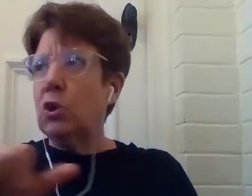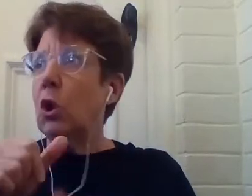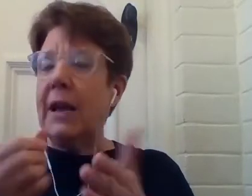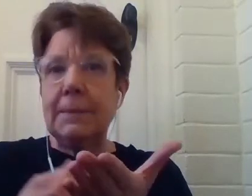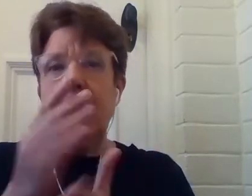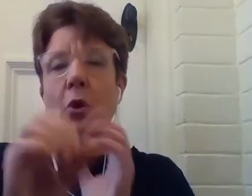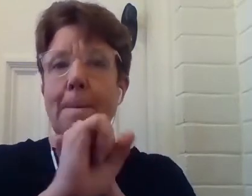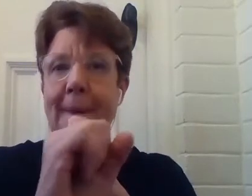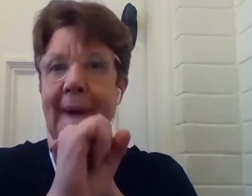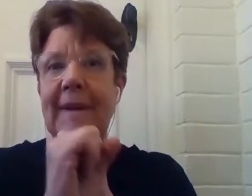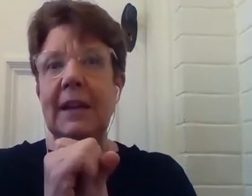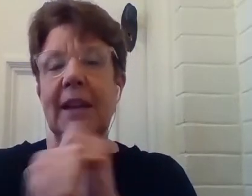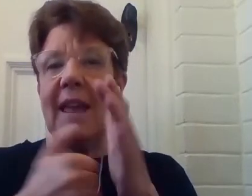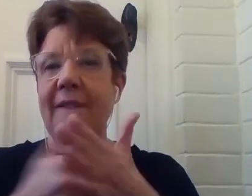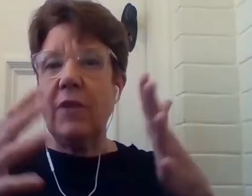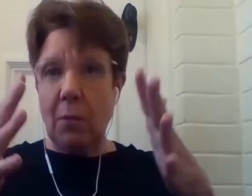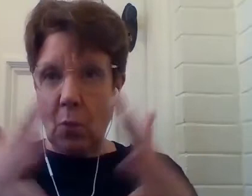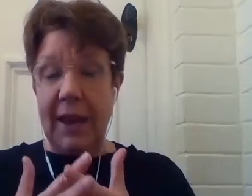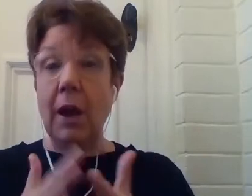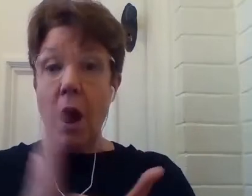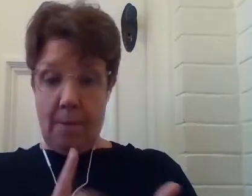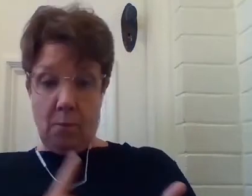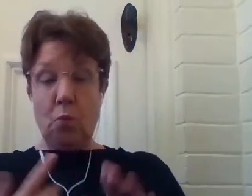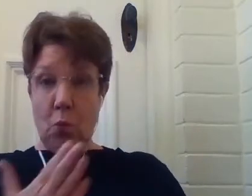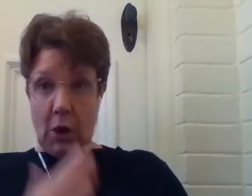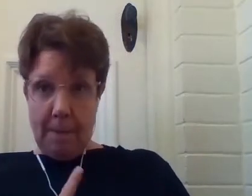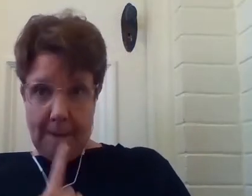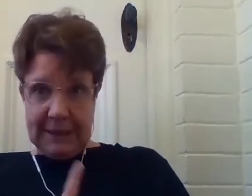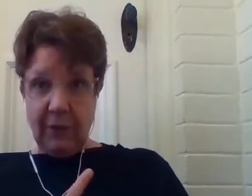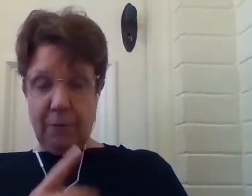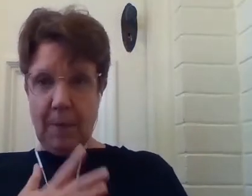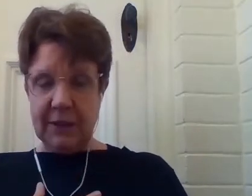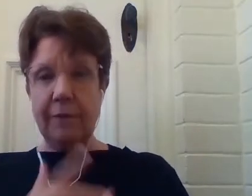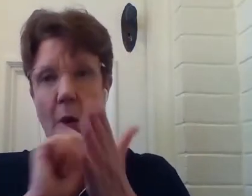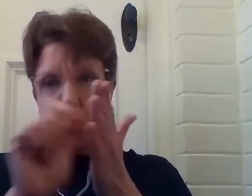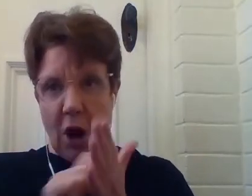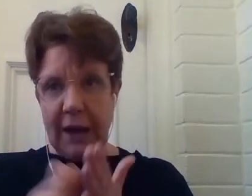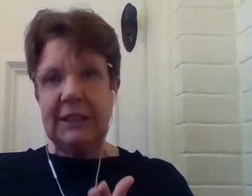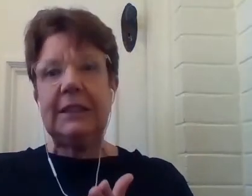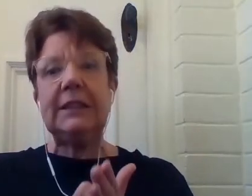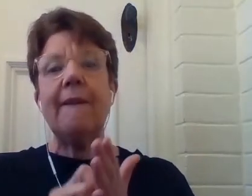best practice? I'm a sole trader, writer/artist, and same to pend